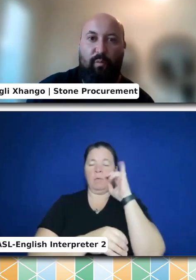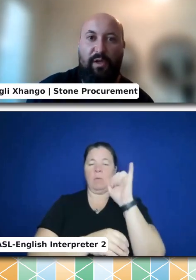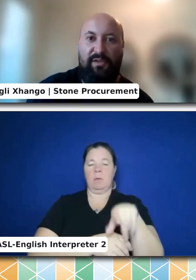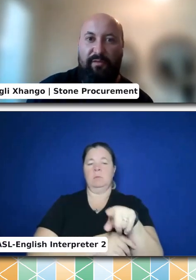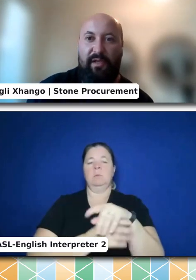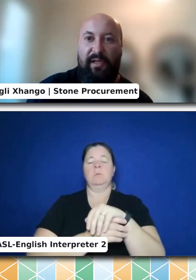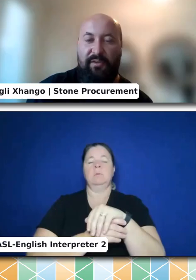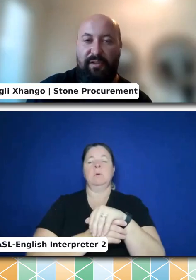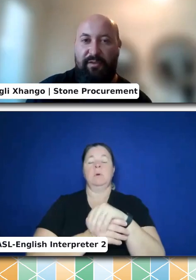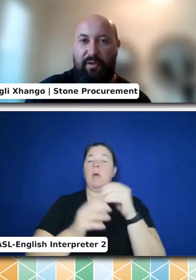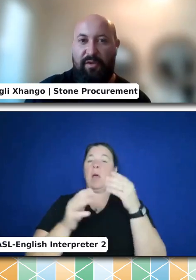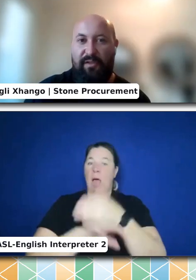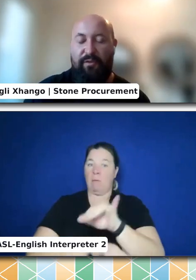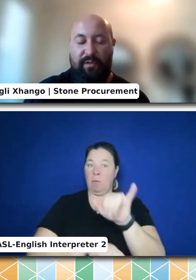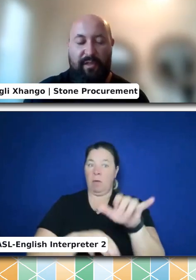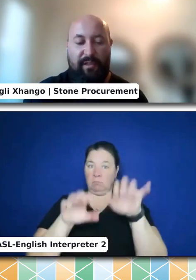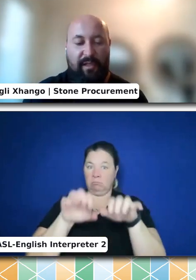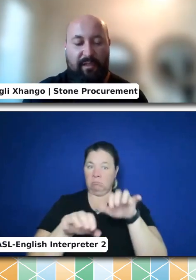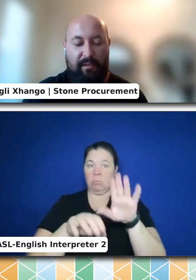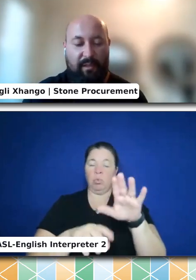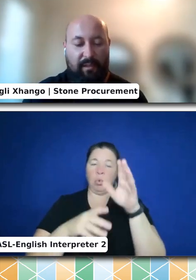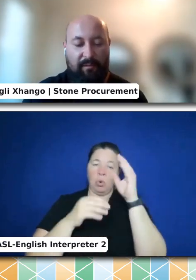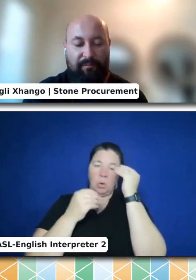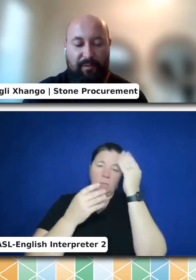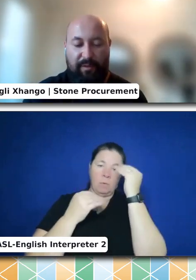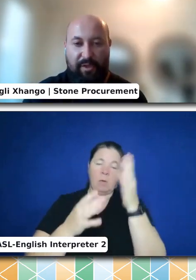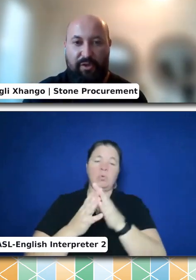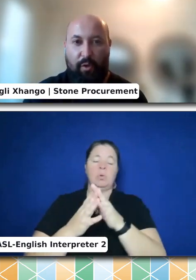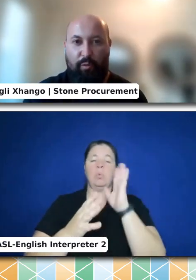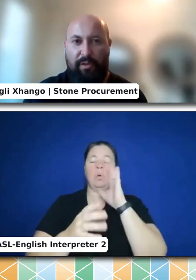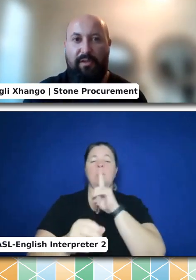Once you have entered in your login, you'll get a verification code.